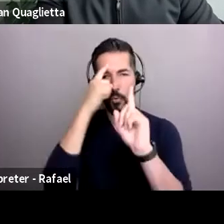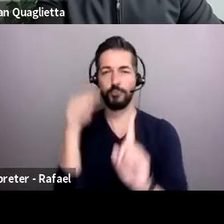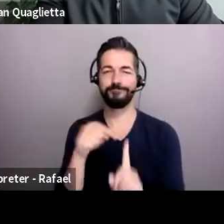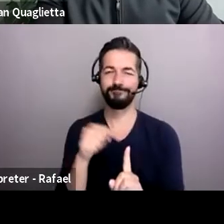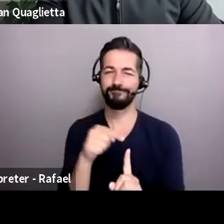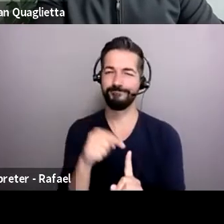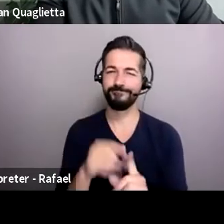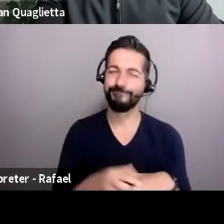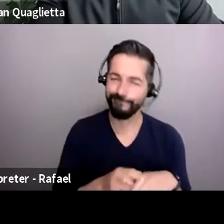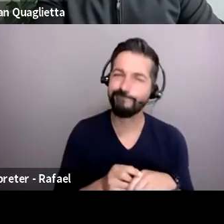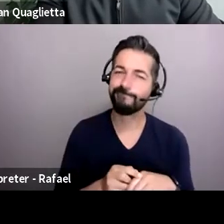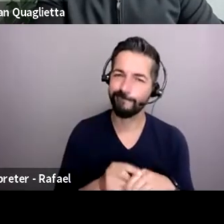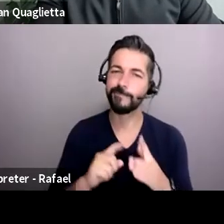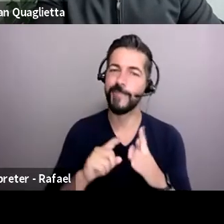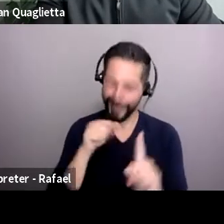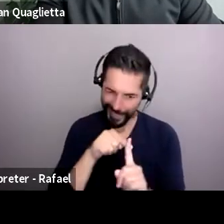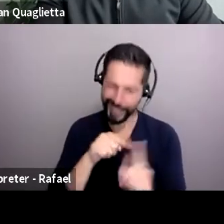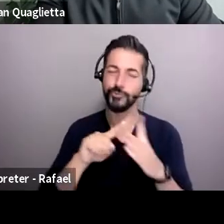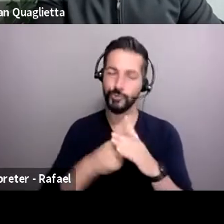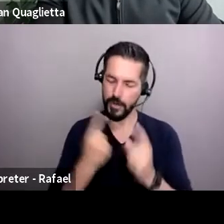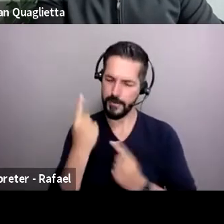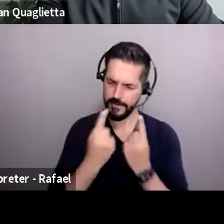you have to start your exploration of do we Need SEO?